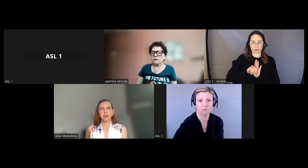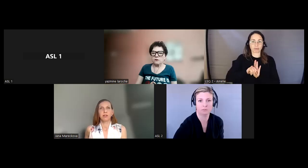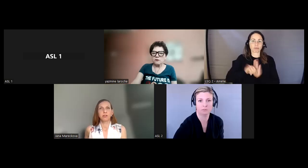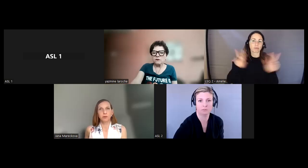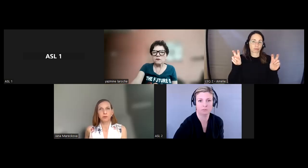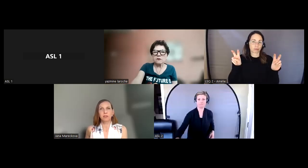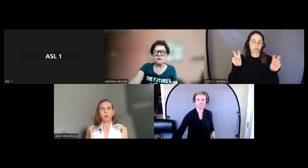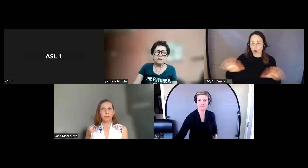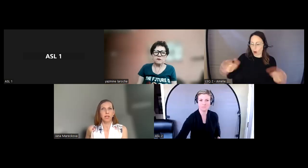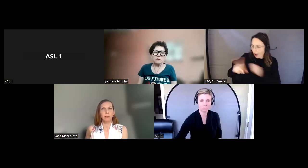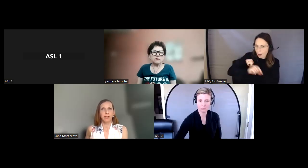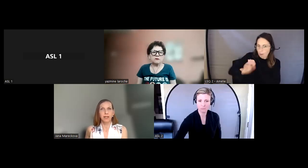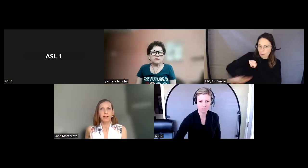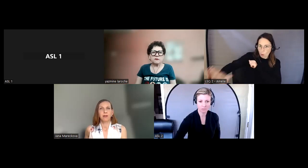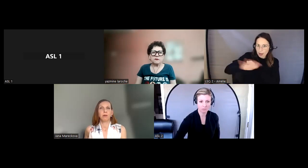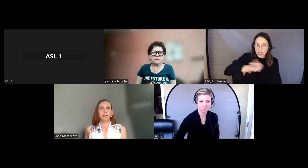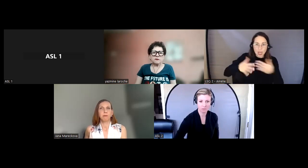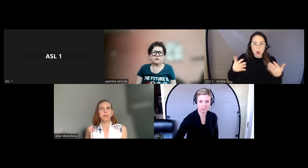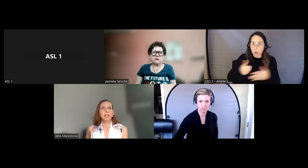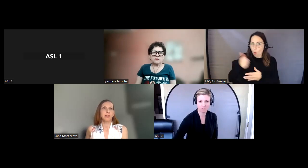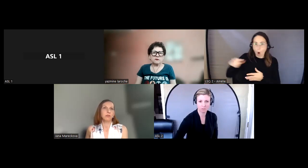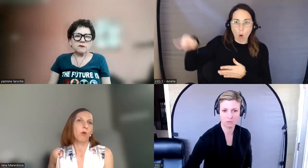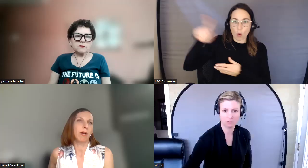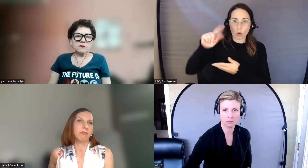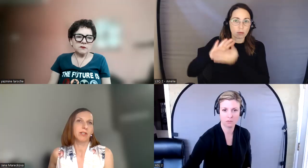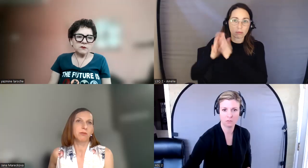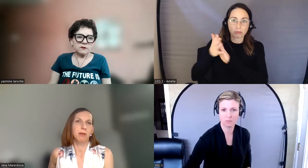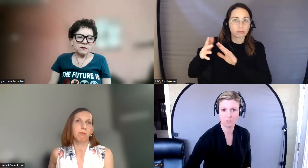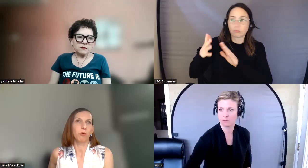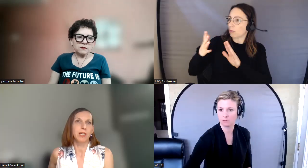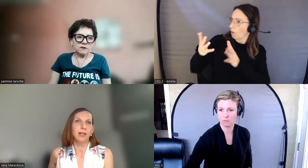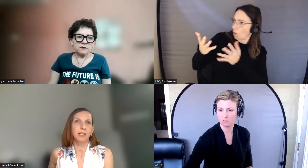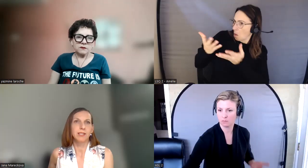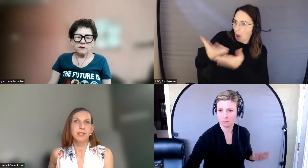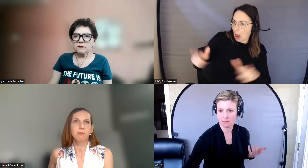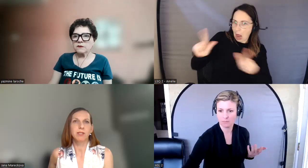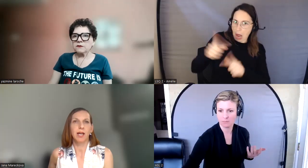to do this voluntarily when there really is no benefit to the employee and it seems that